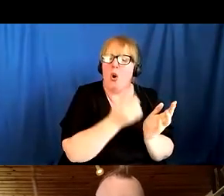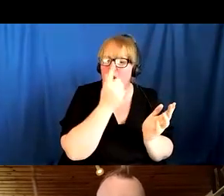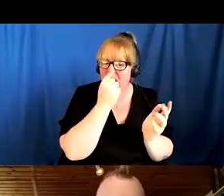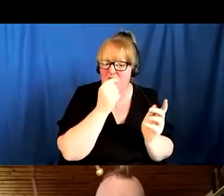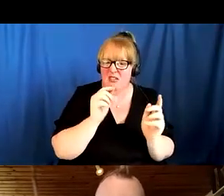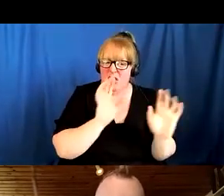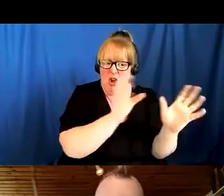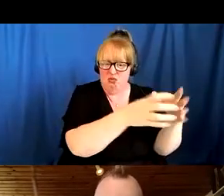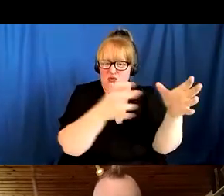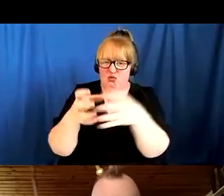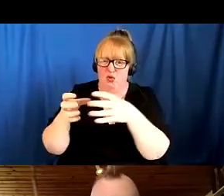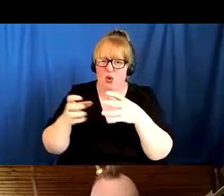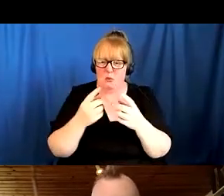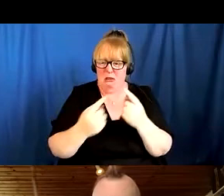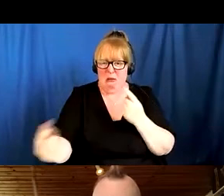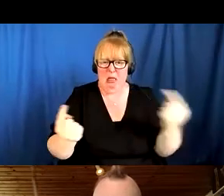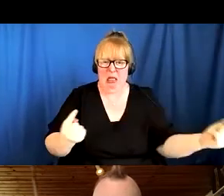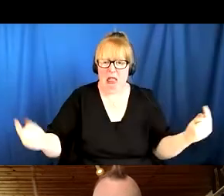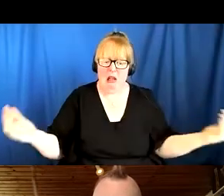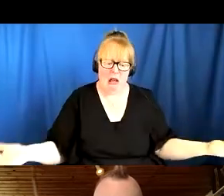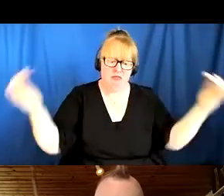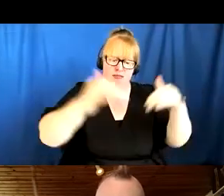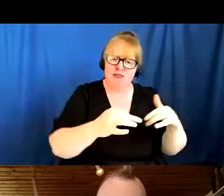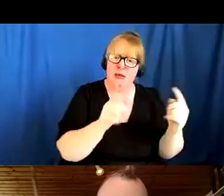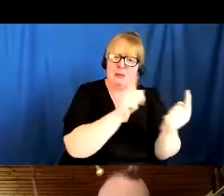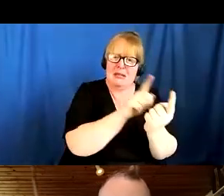to sort of see what comes out of it. And what you can see here with these images